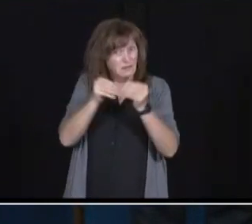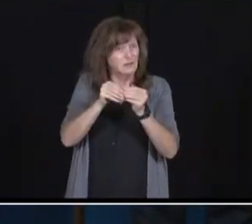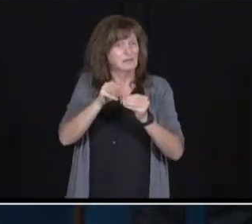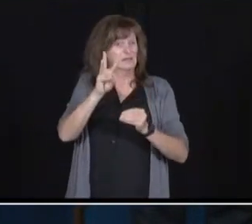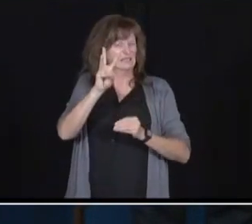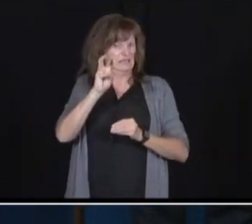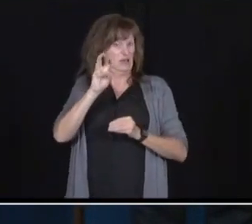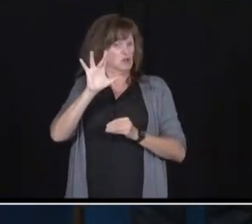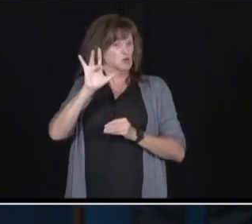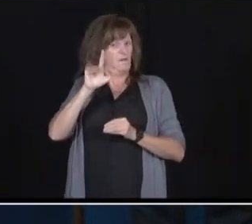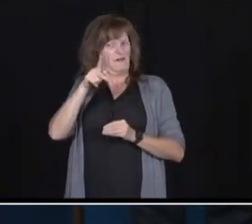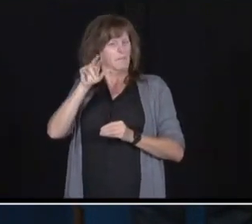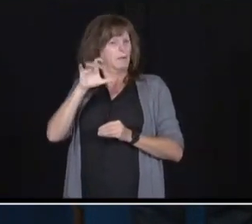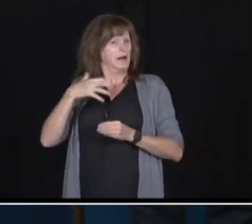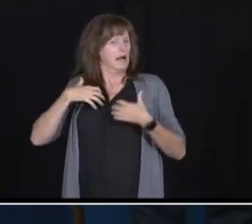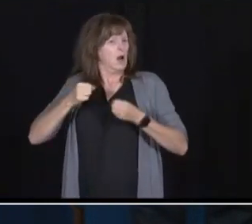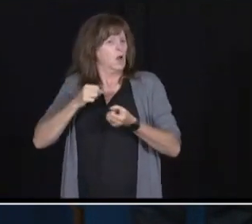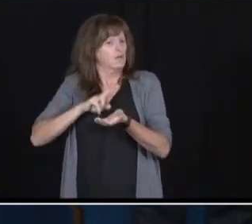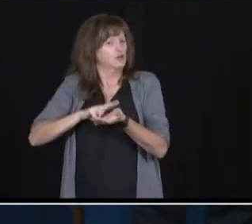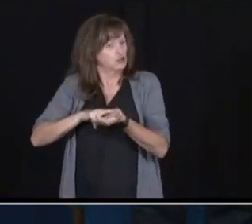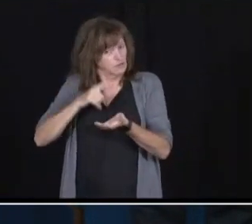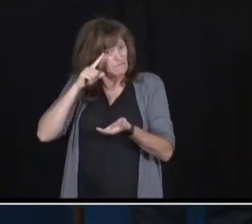in our schools.